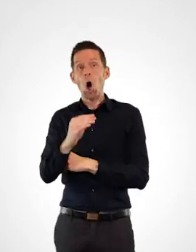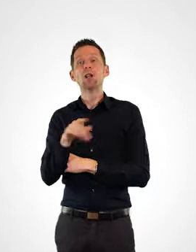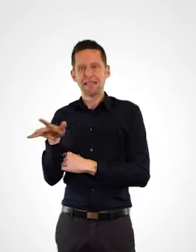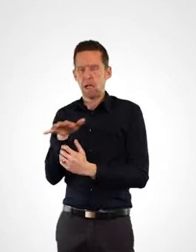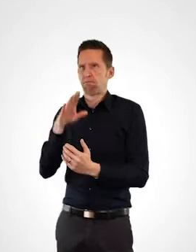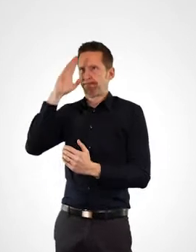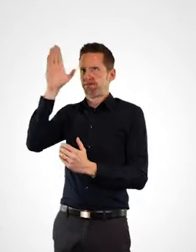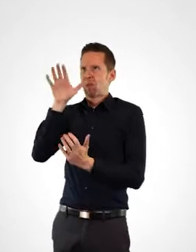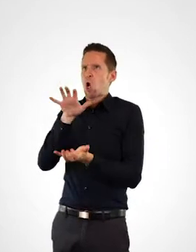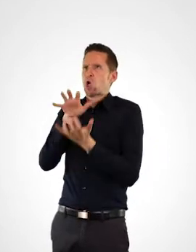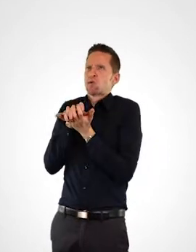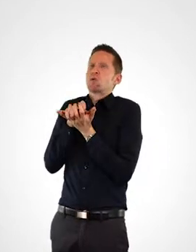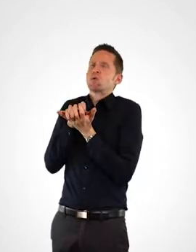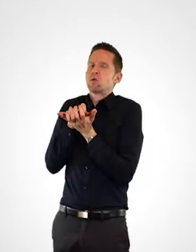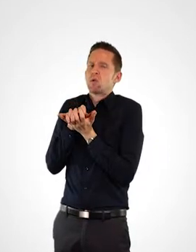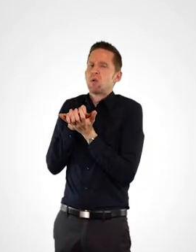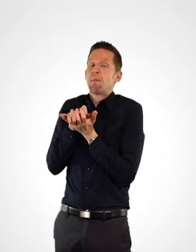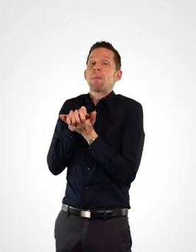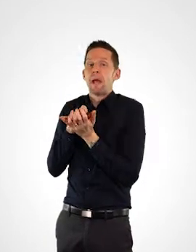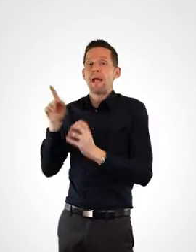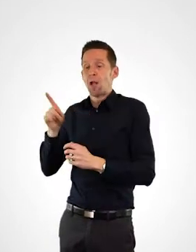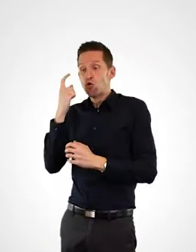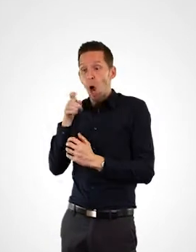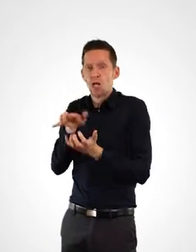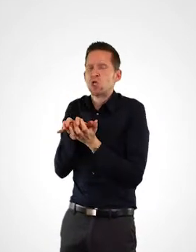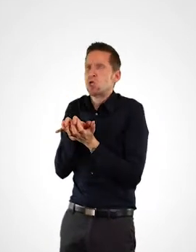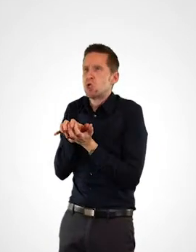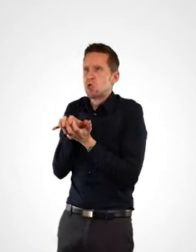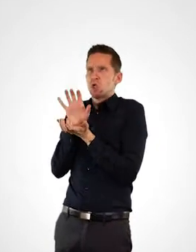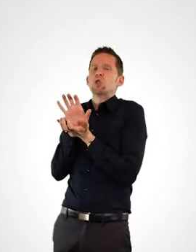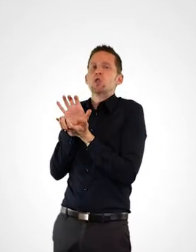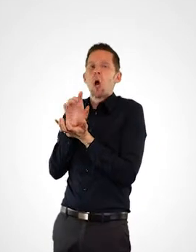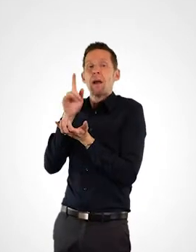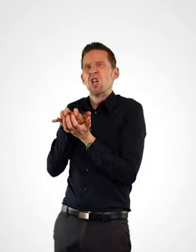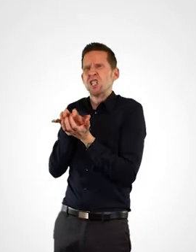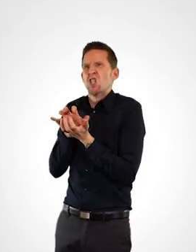and the fox did as he was told.